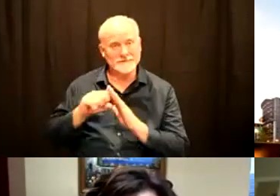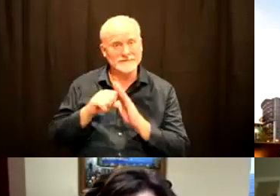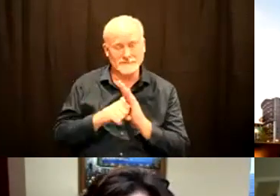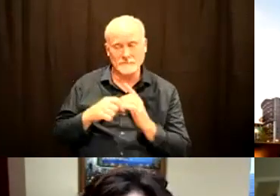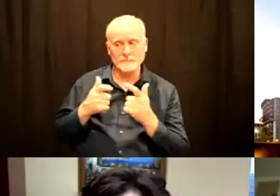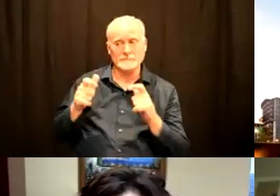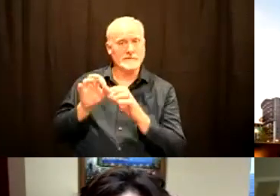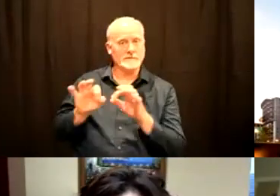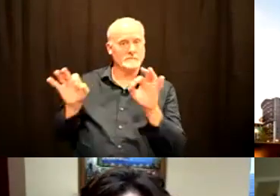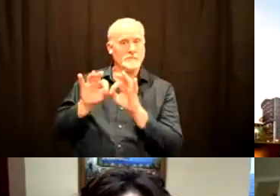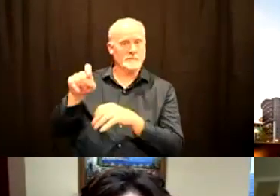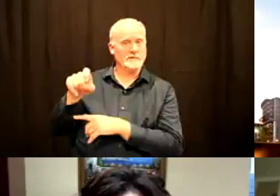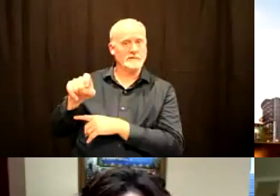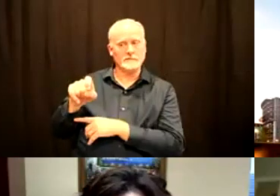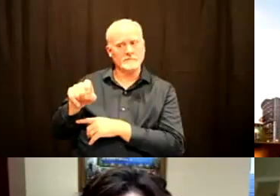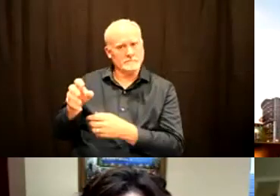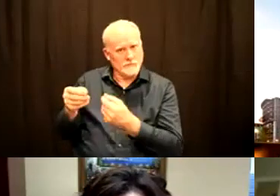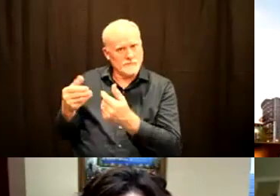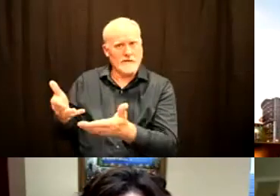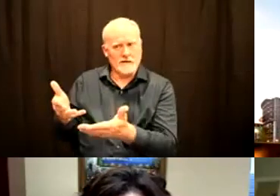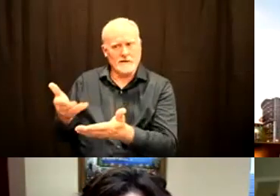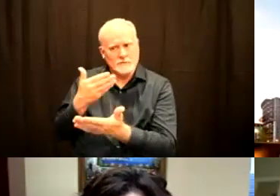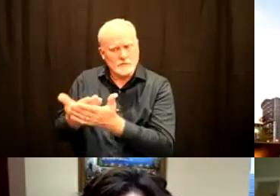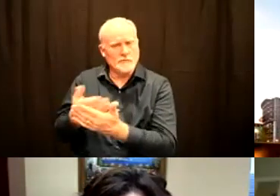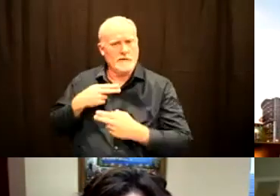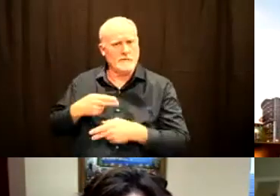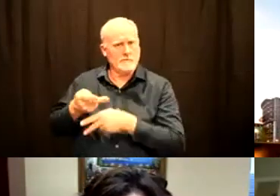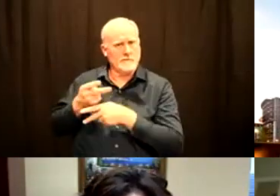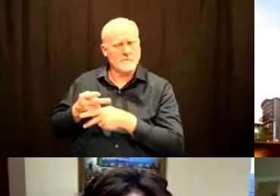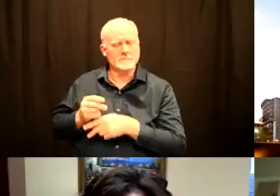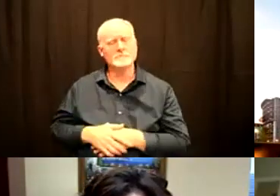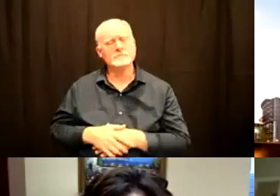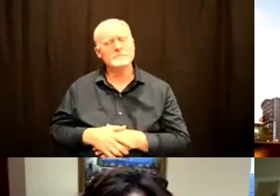when it comes to healthcare delivery in addition um i really want to thank the leadership in the